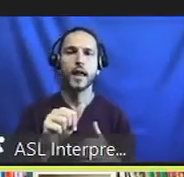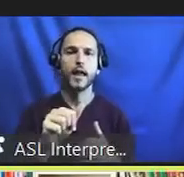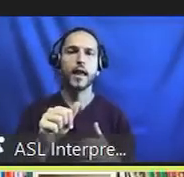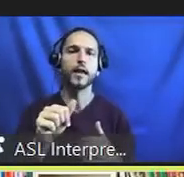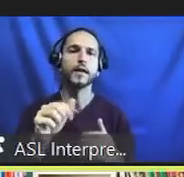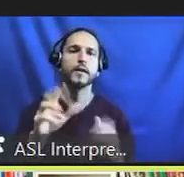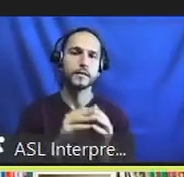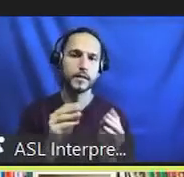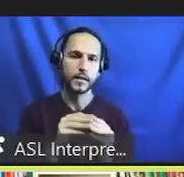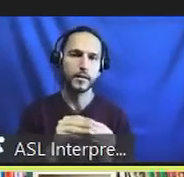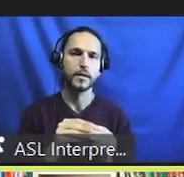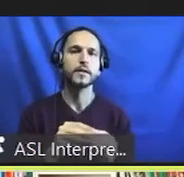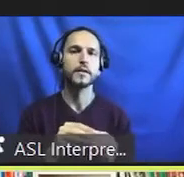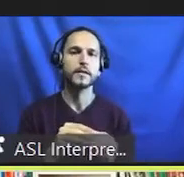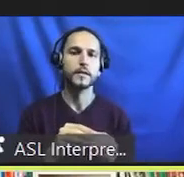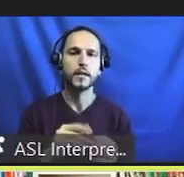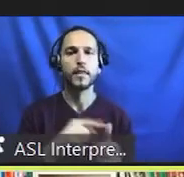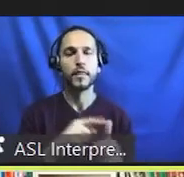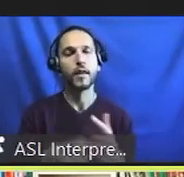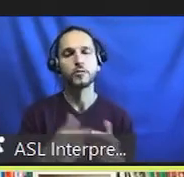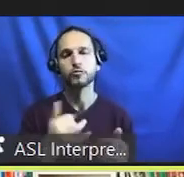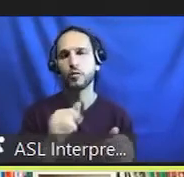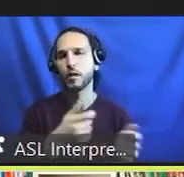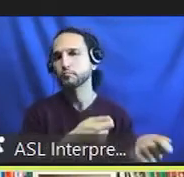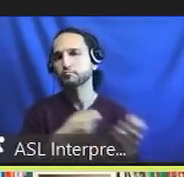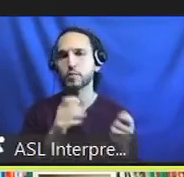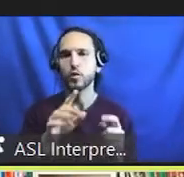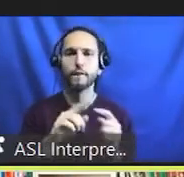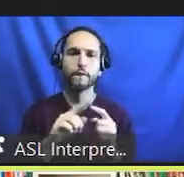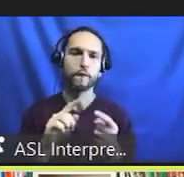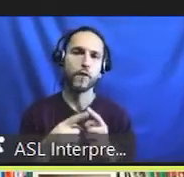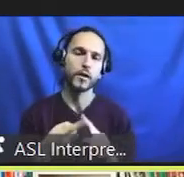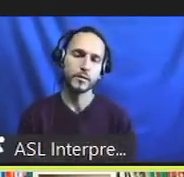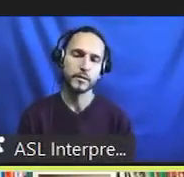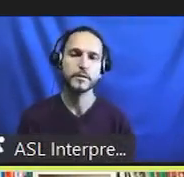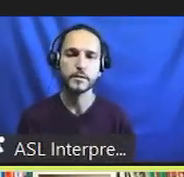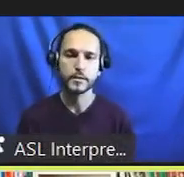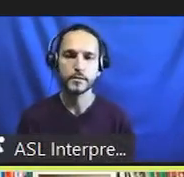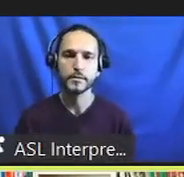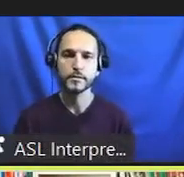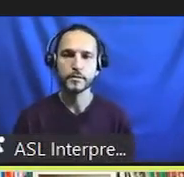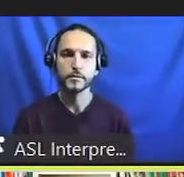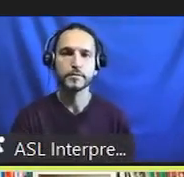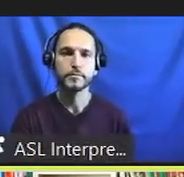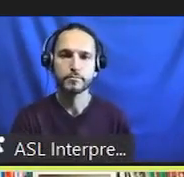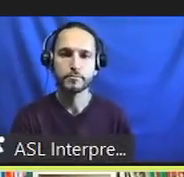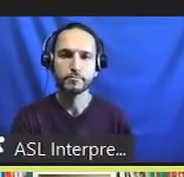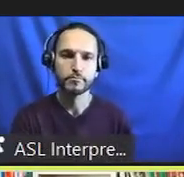And bring your friends. So till next time.